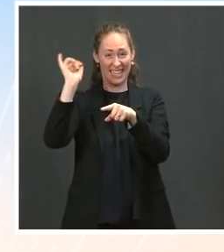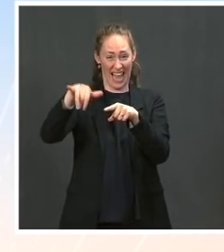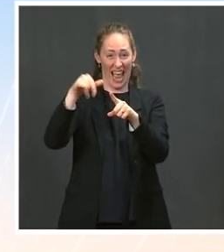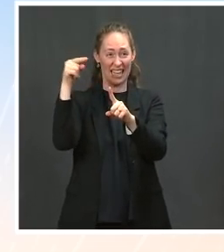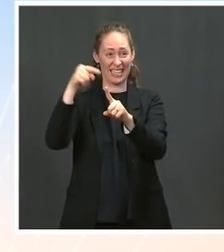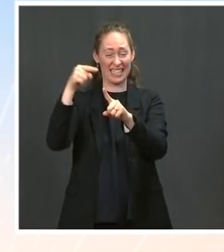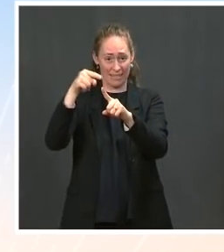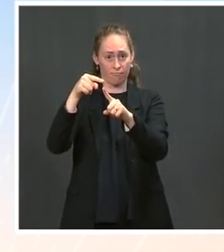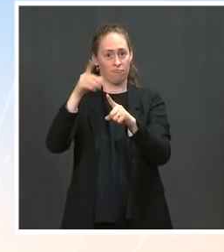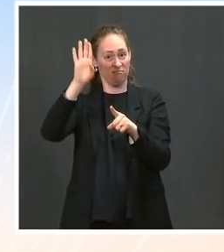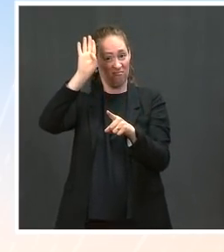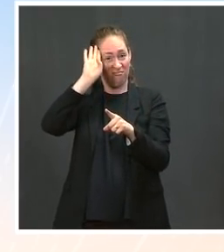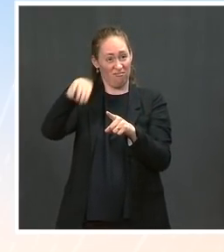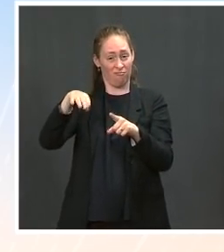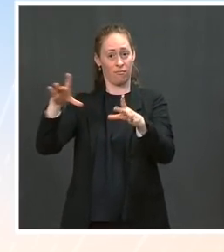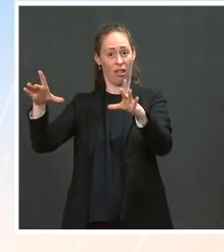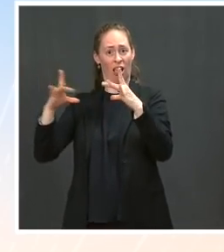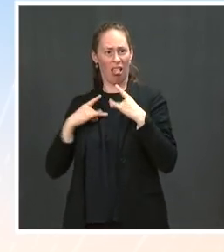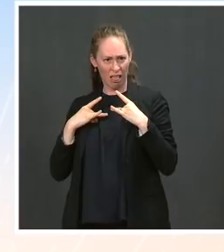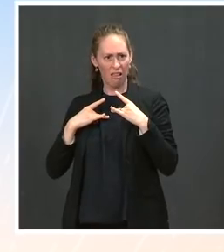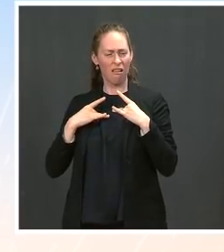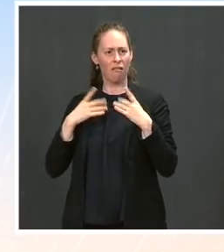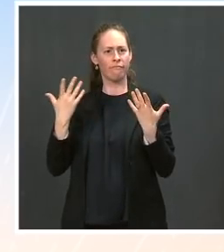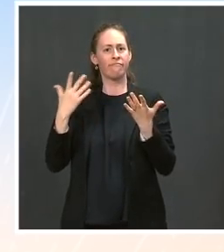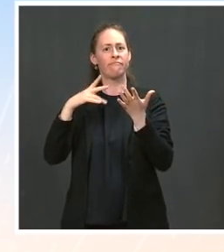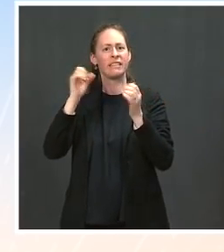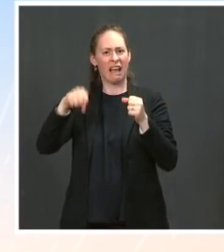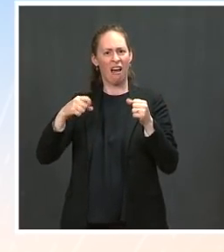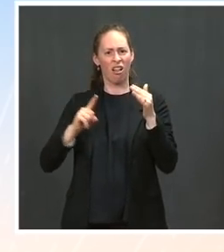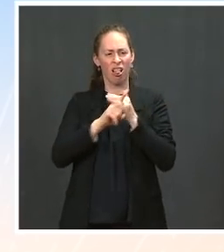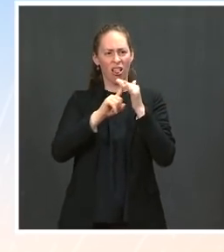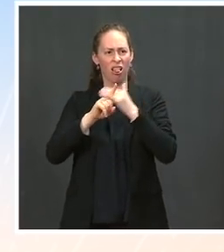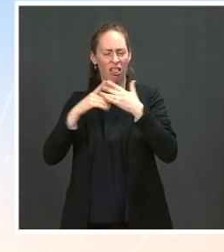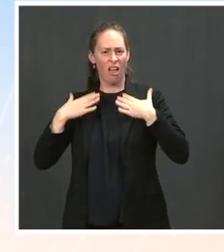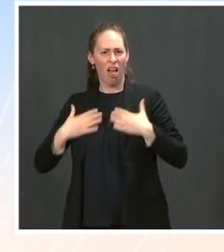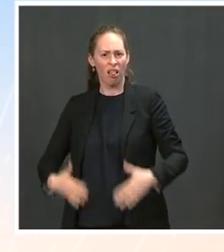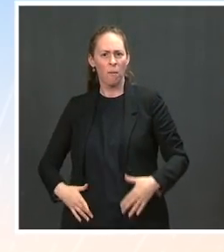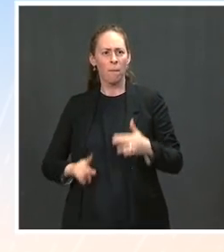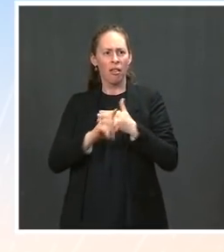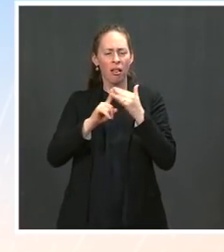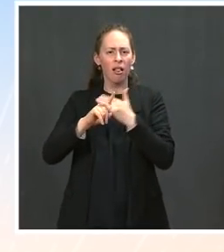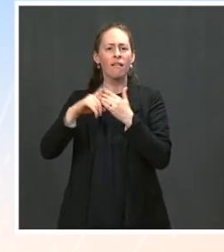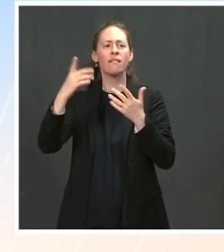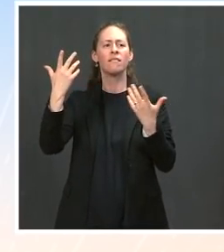So replacing these buses with clean technologies will create good jobs, support domestic manufacturing,